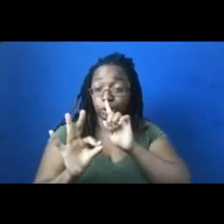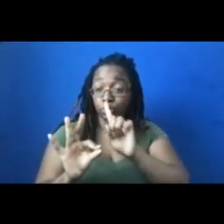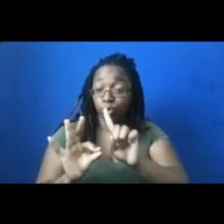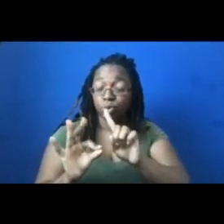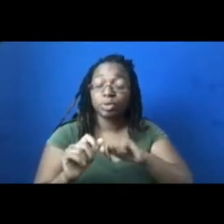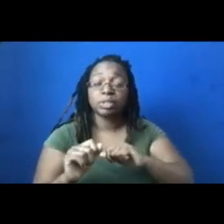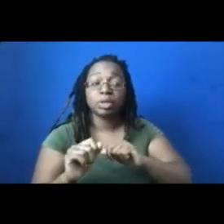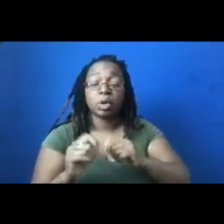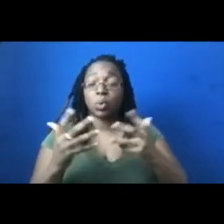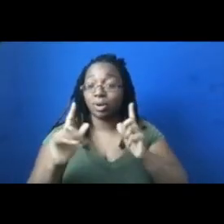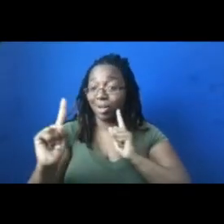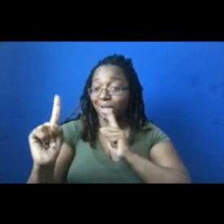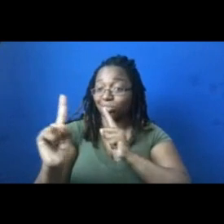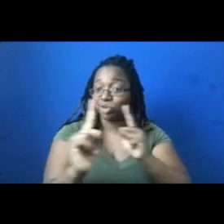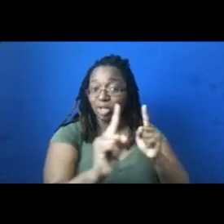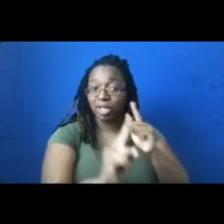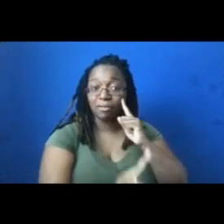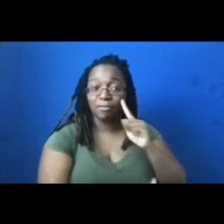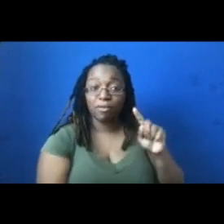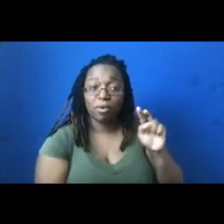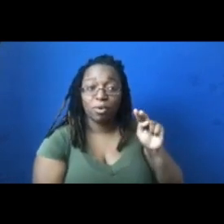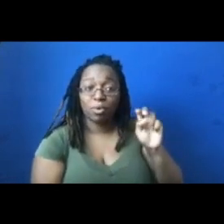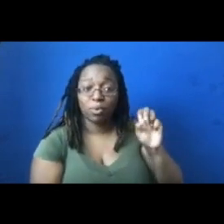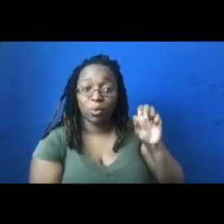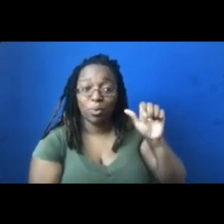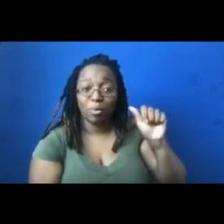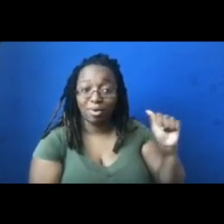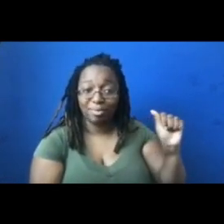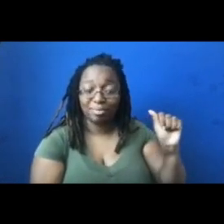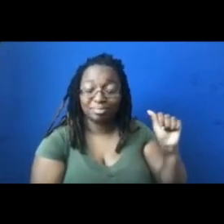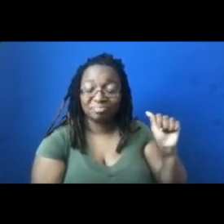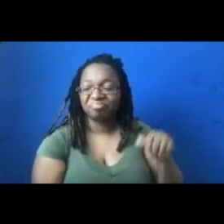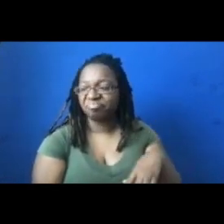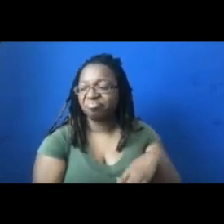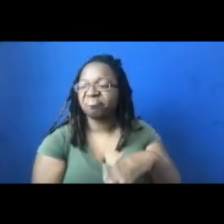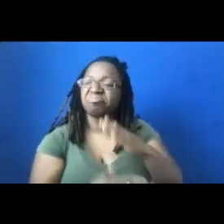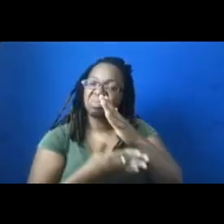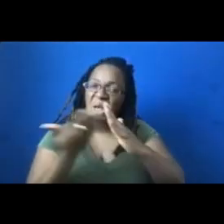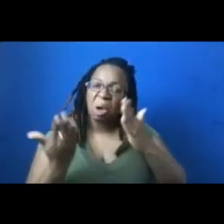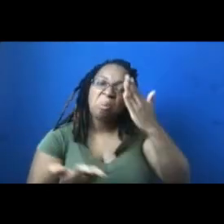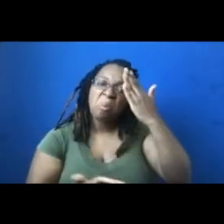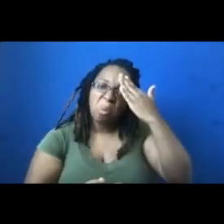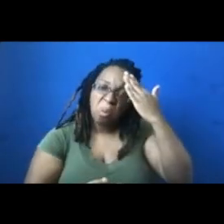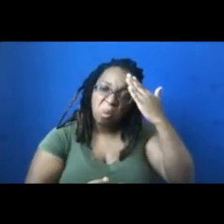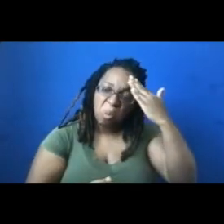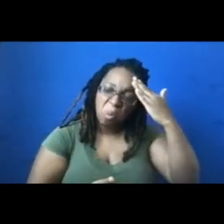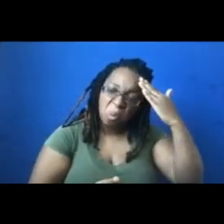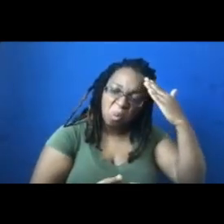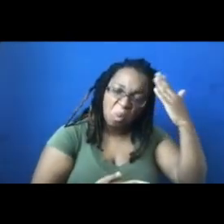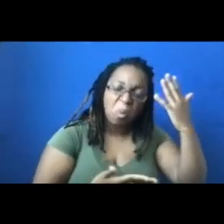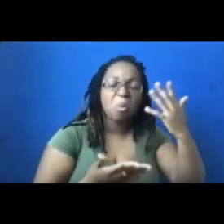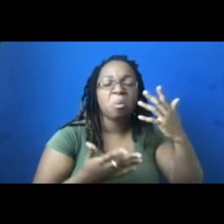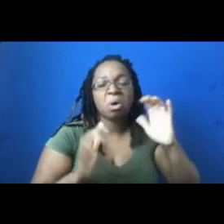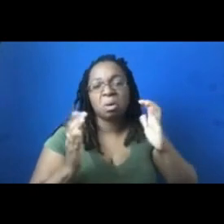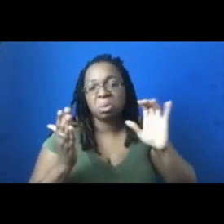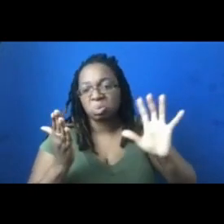(NOAA) has. And some of them may be more familiar than others. And the objective then today is to make sure everyone has a